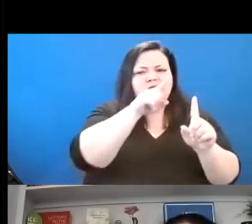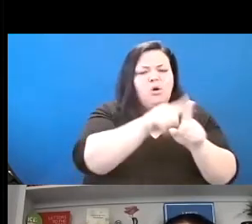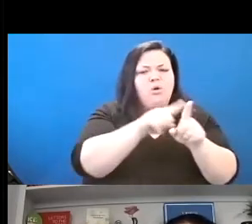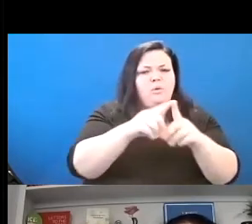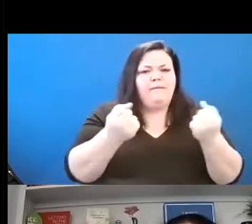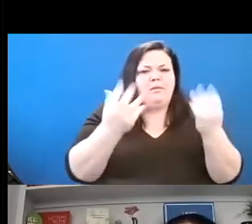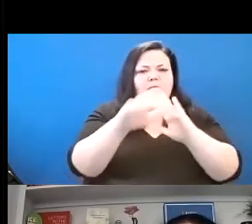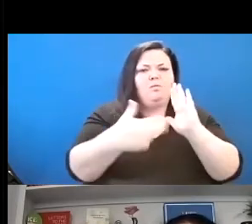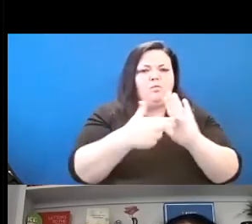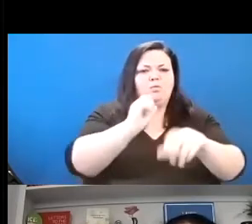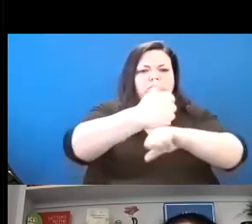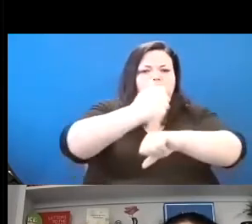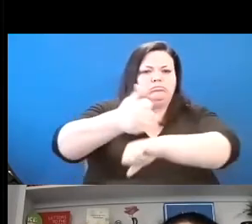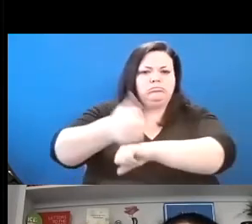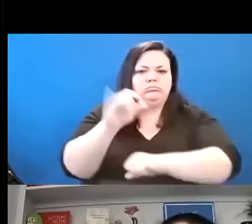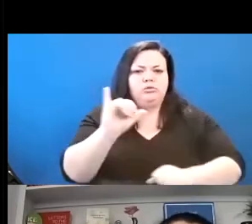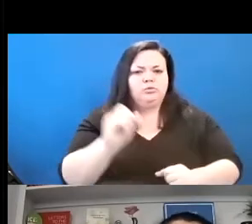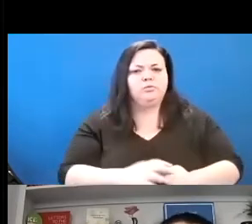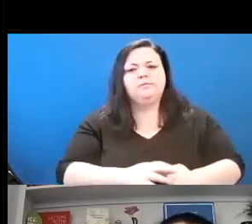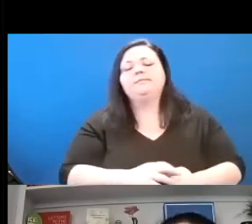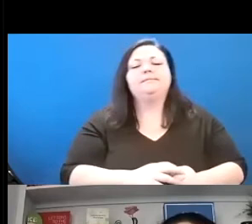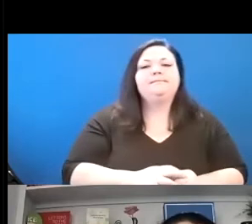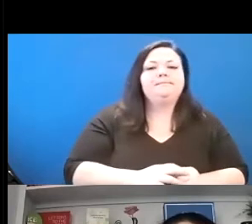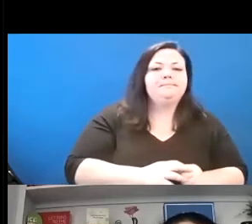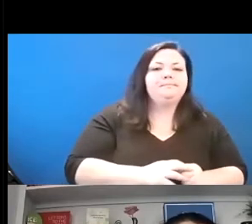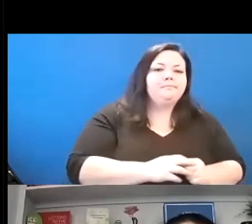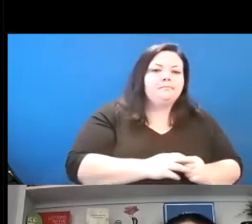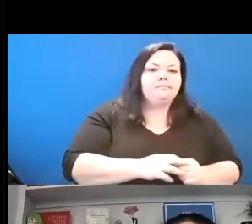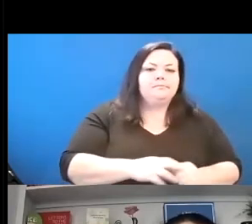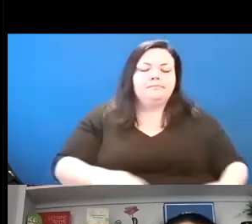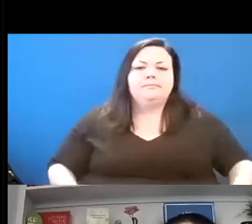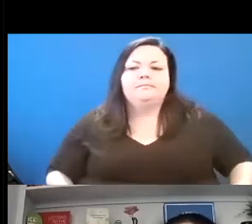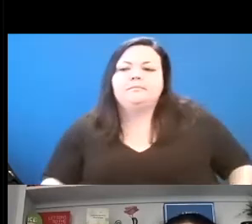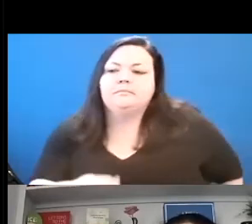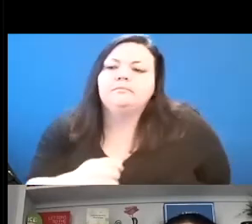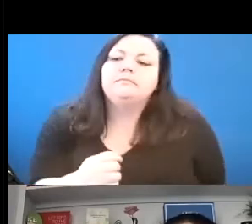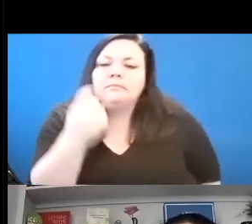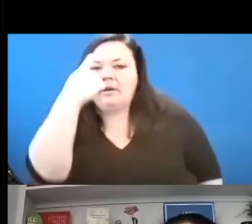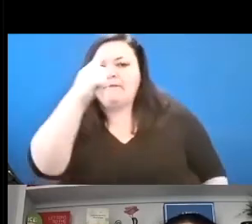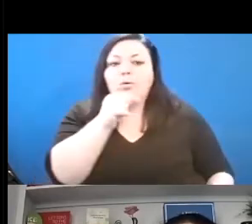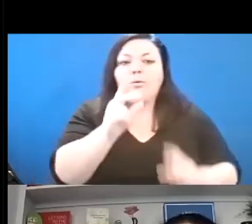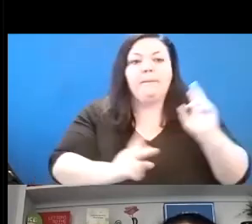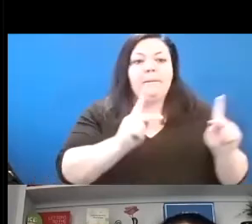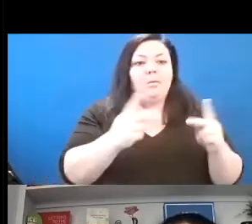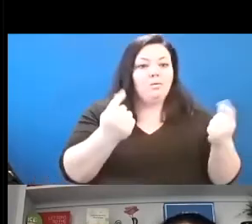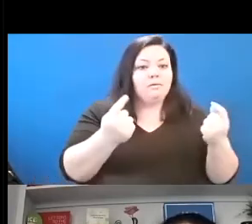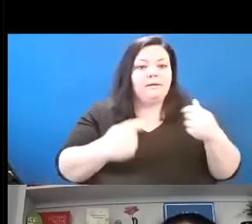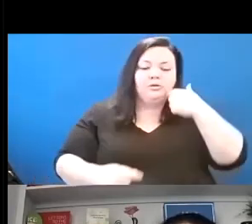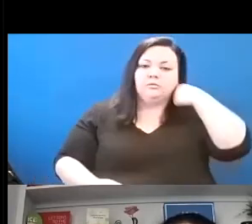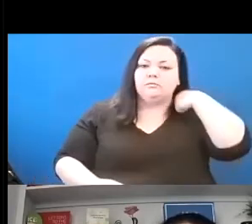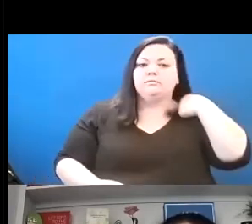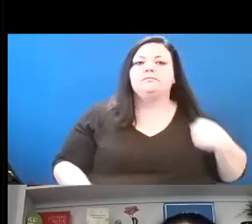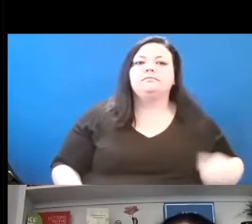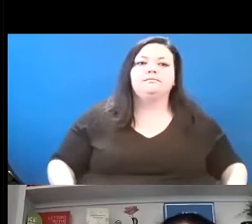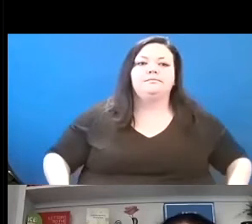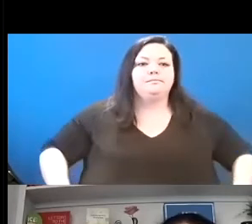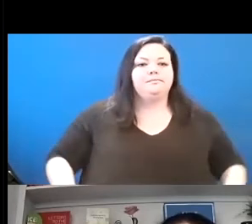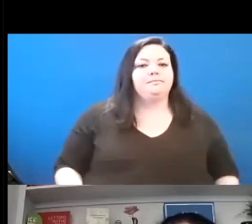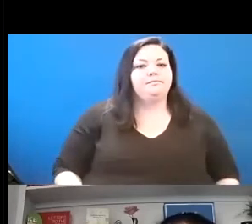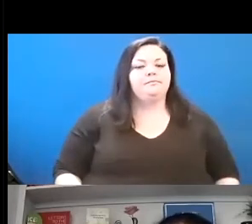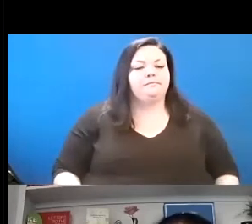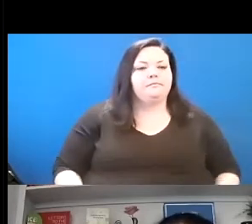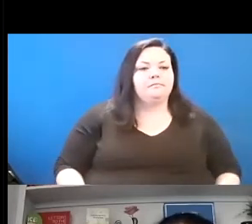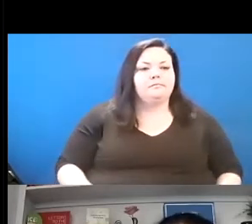um to who these people are and what they do let's see here nature poem while watching jurassic park